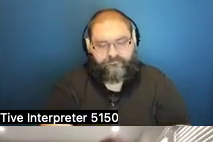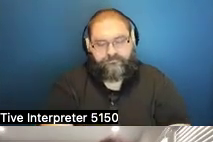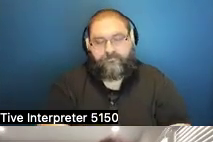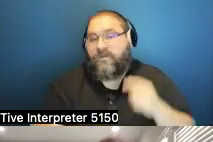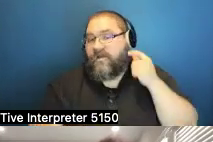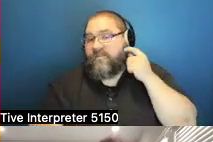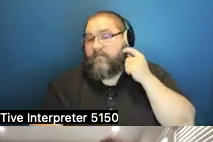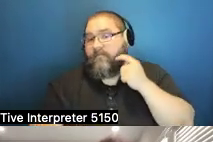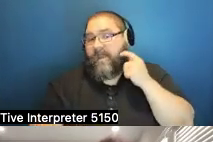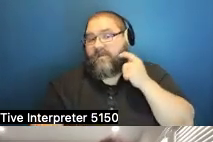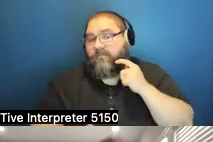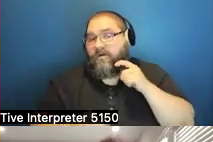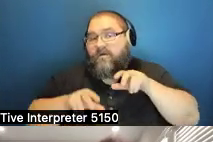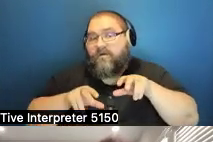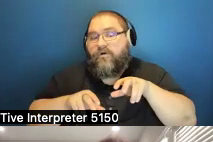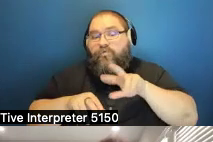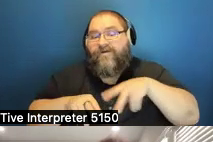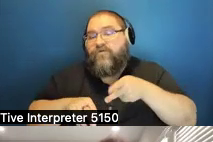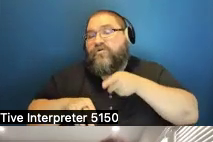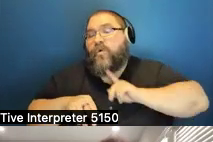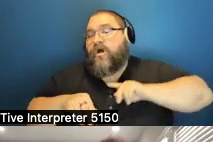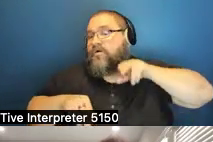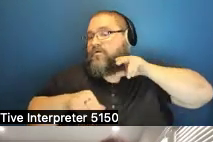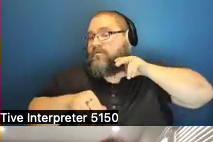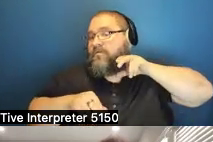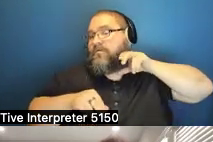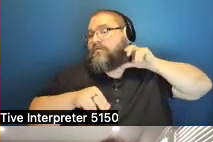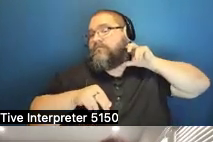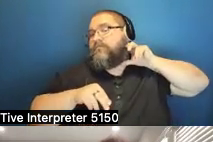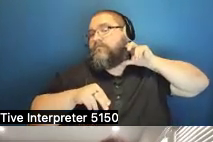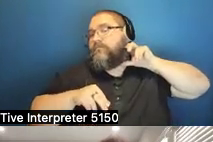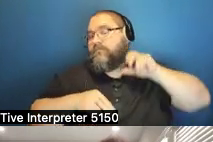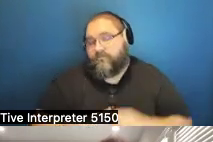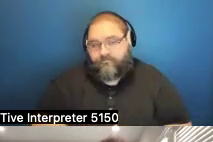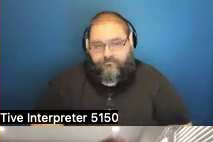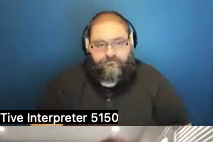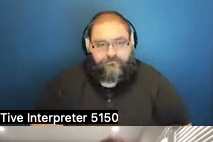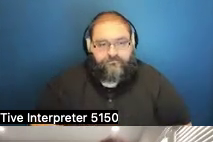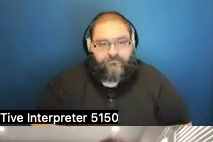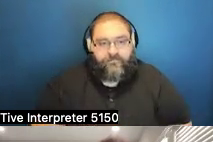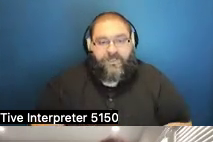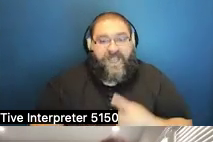during the reverse swallow. 19:46:30 The tongue tip moves